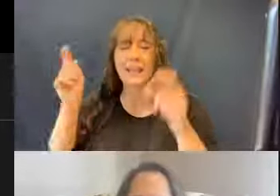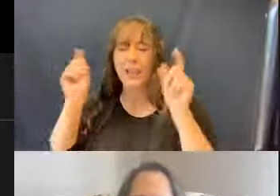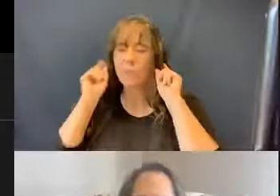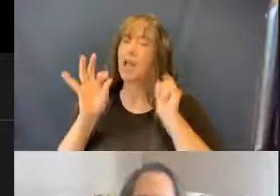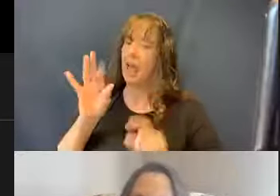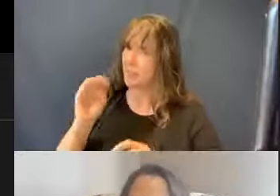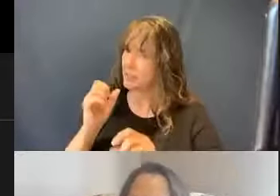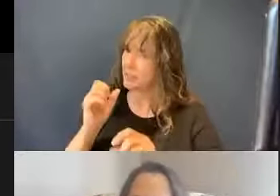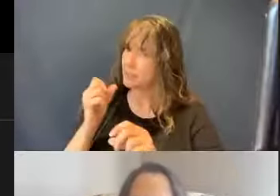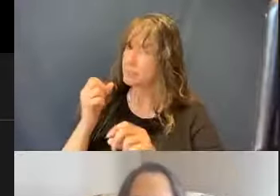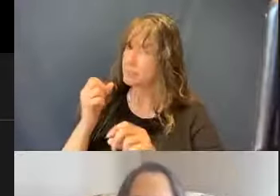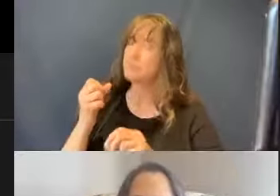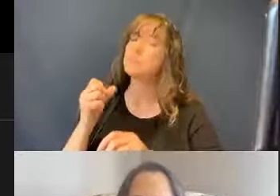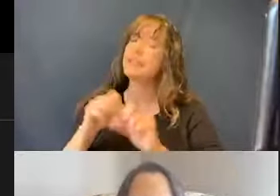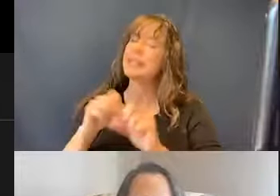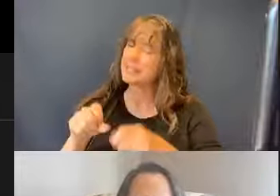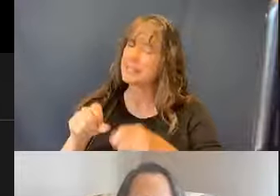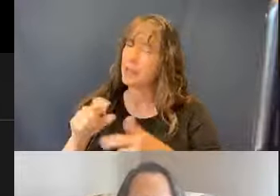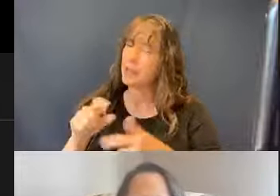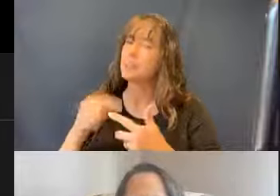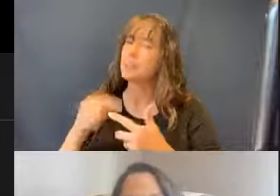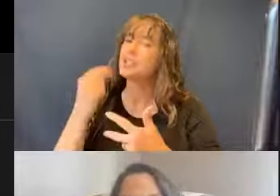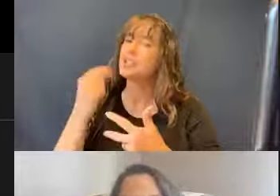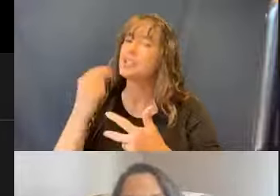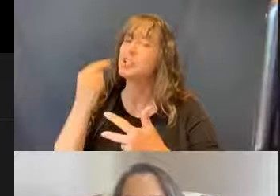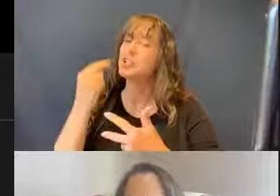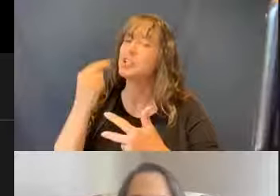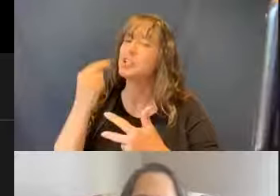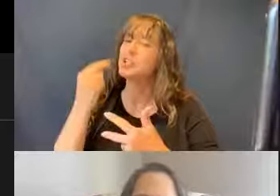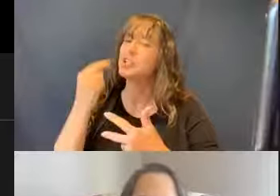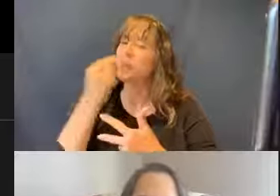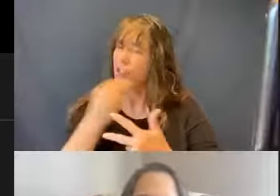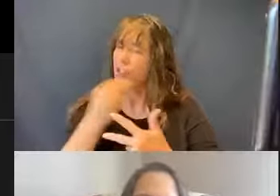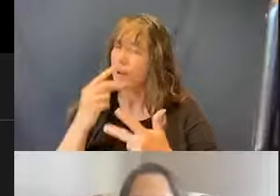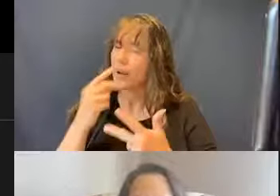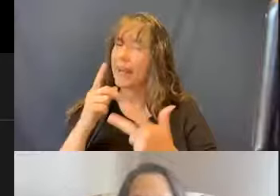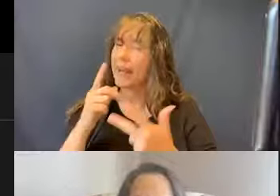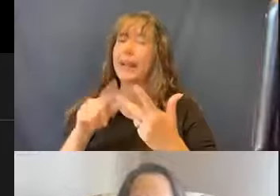reading. I found an amplified stethoscope. I spent a lot of extra time reading ahead